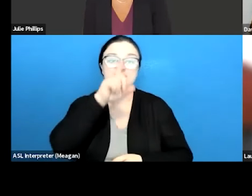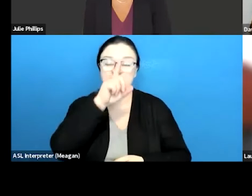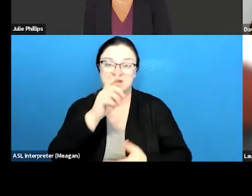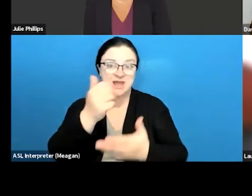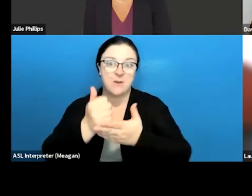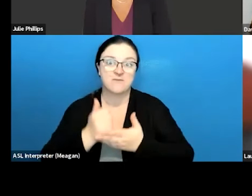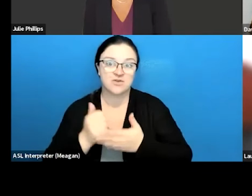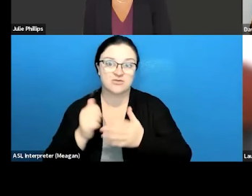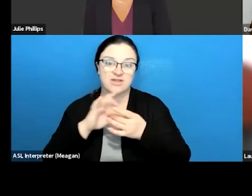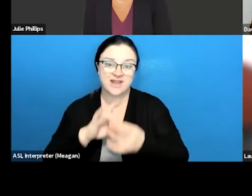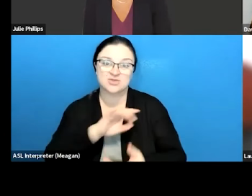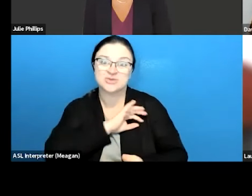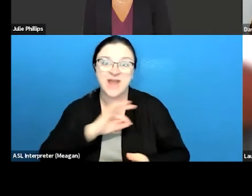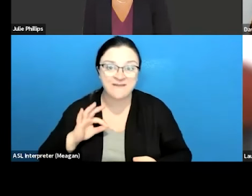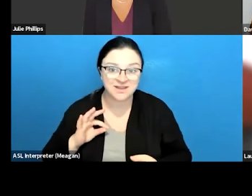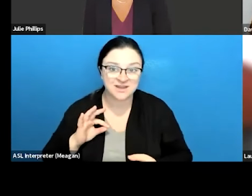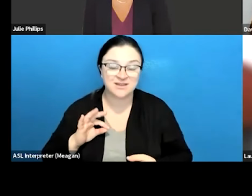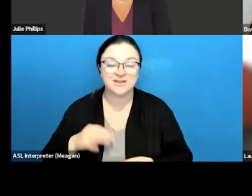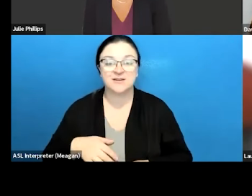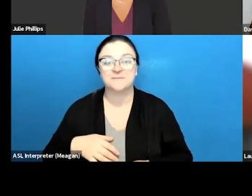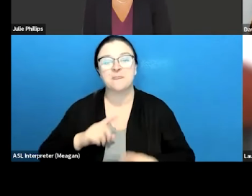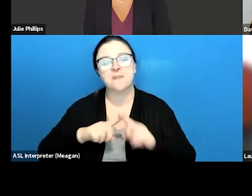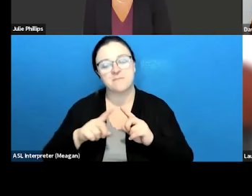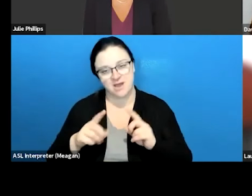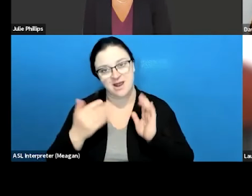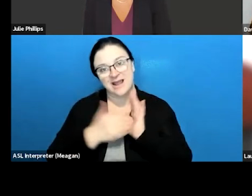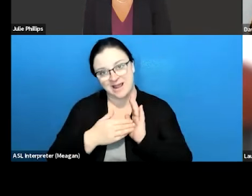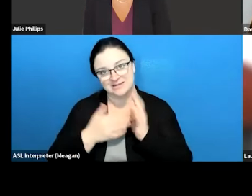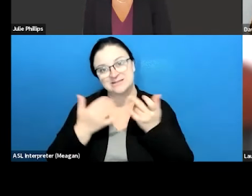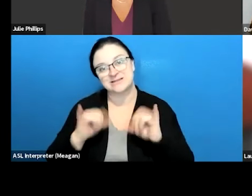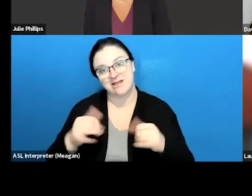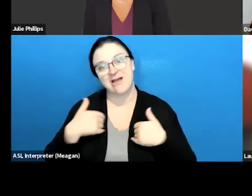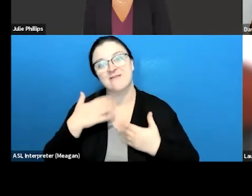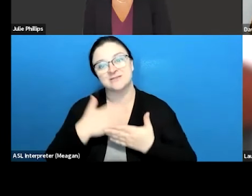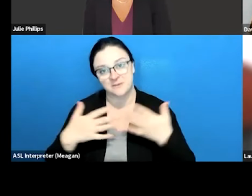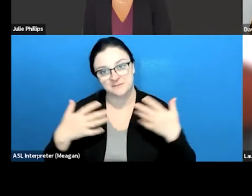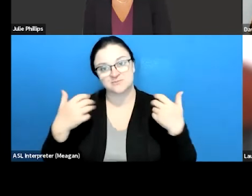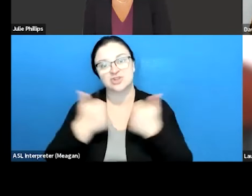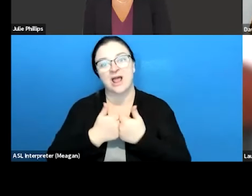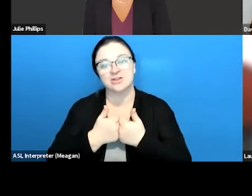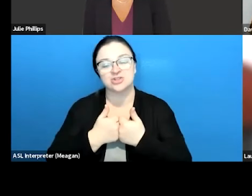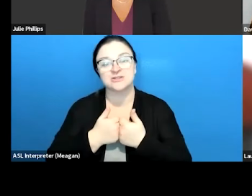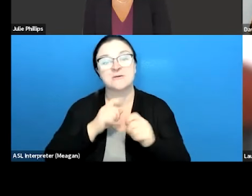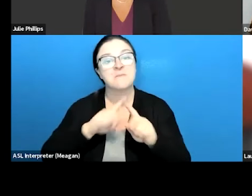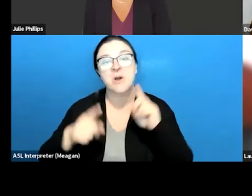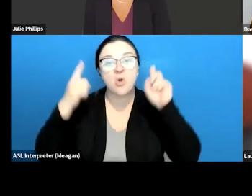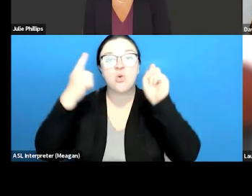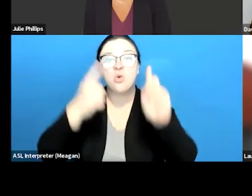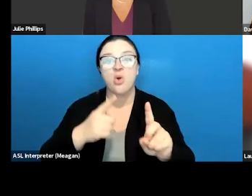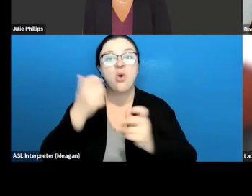but there are still some challenges in that ultimately our desire is that every team that goes out,